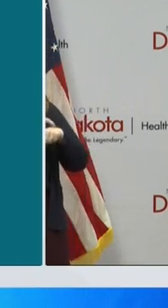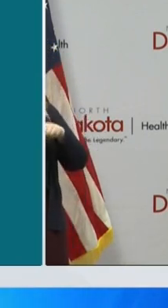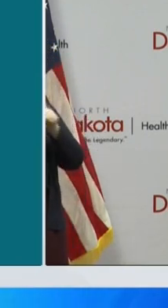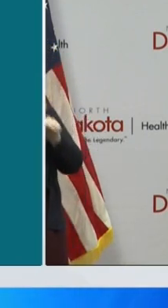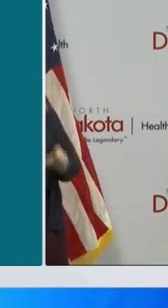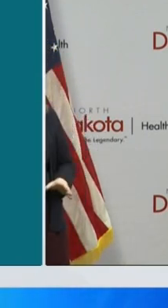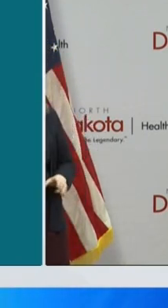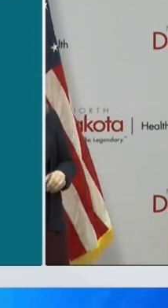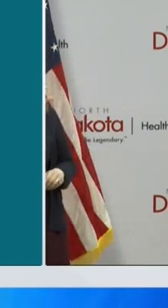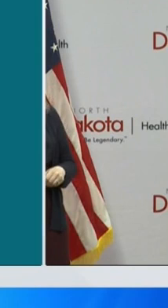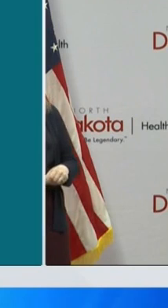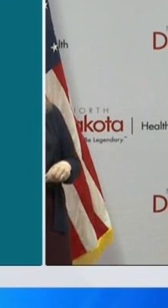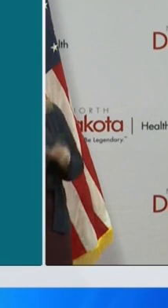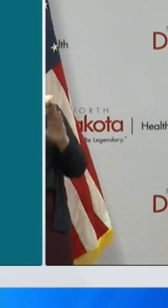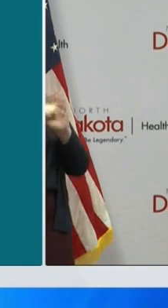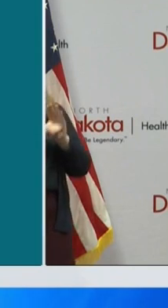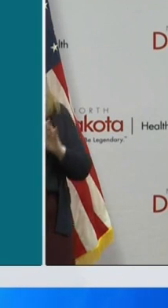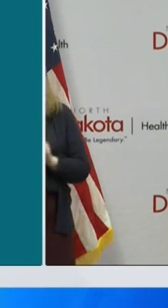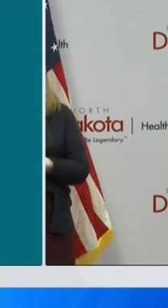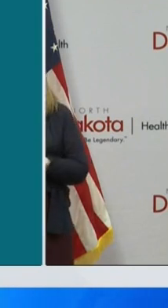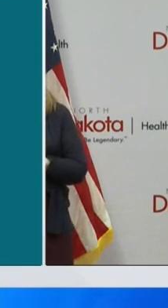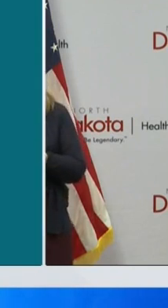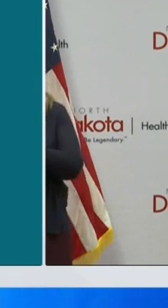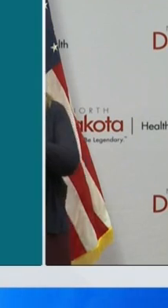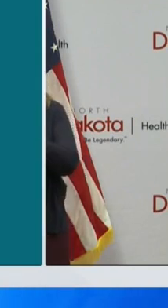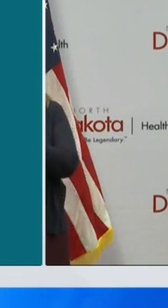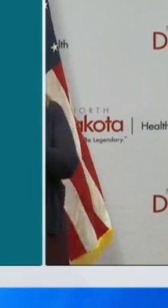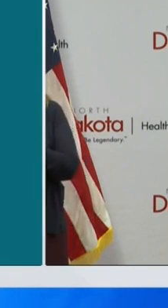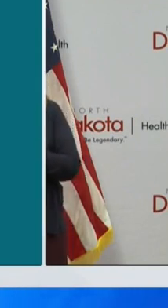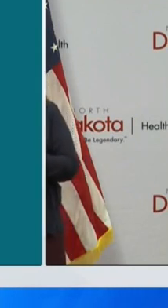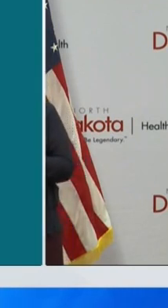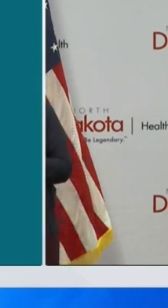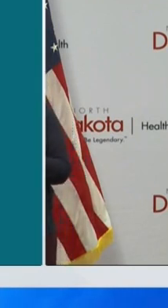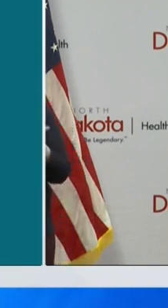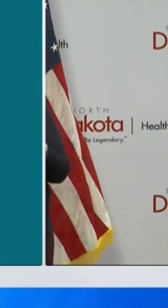BUT MORE STAFF AND RUNNING MORE